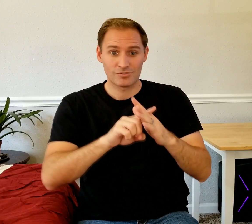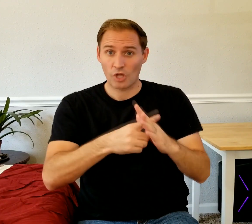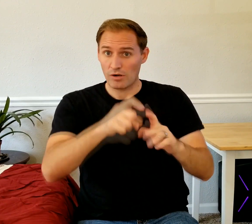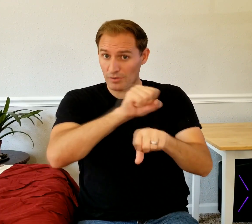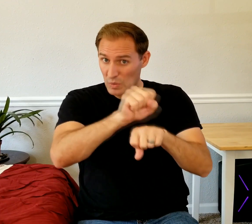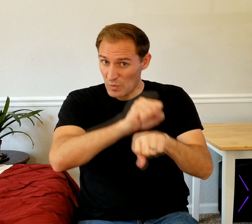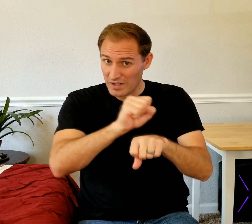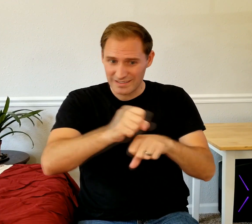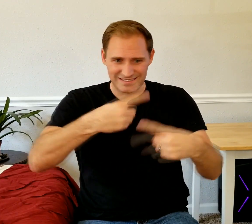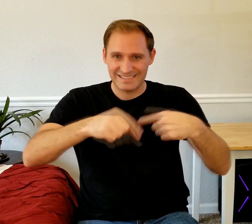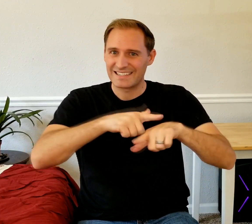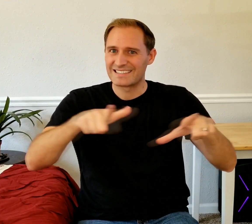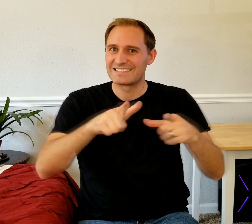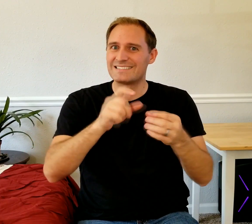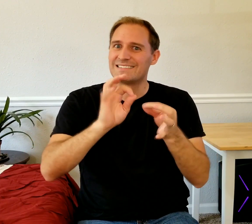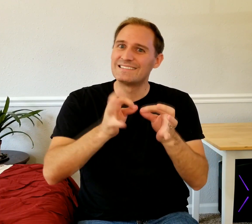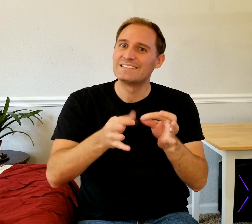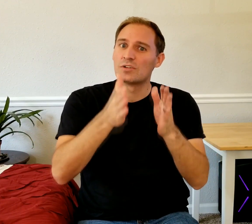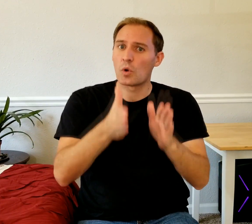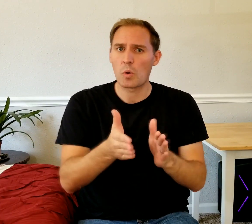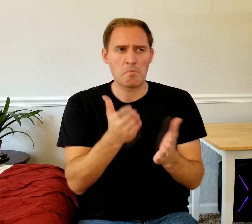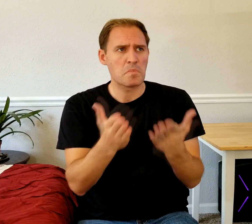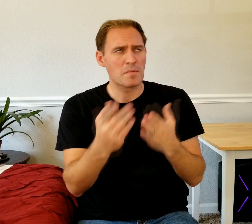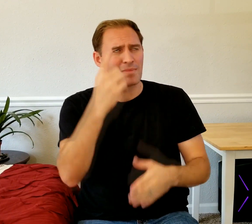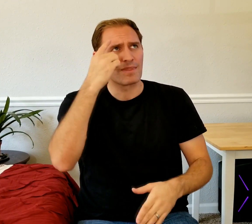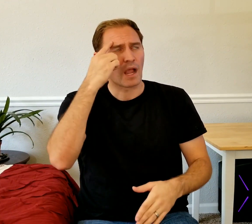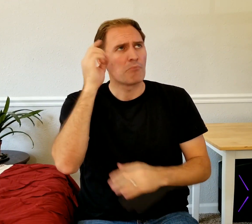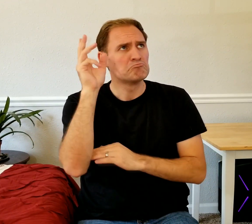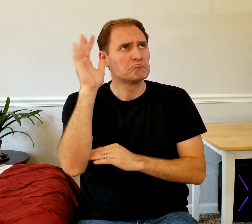career as a sign language interpreter or you're thinking about making it a career,